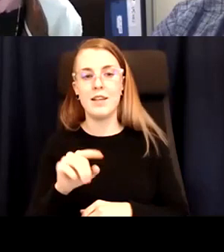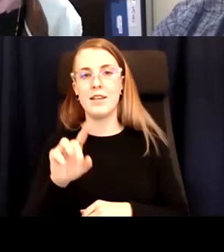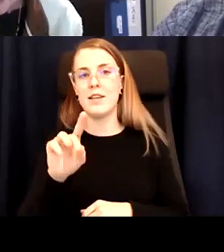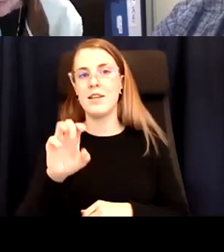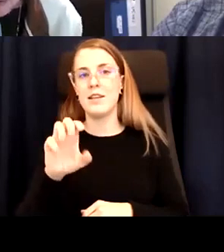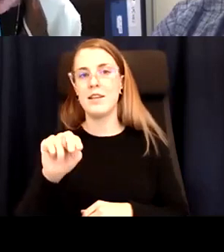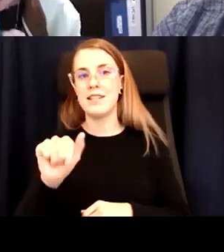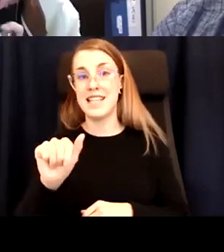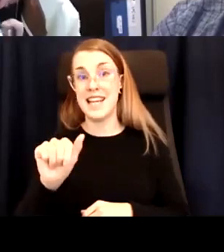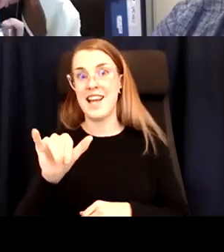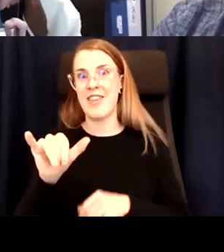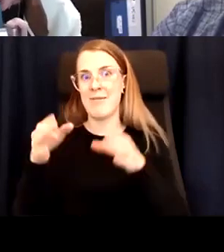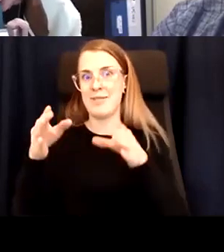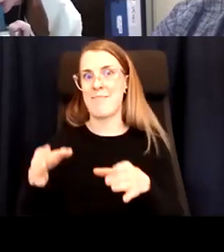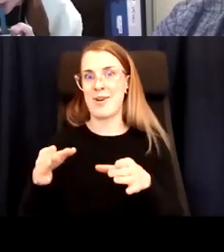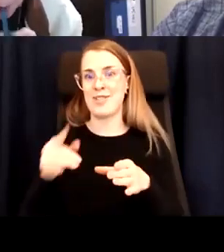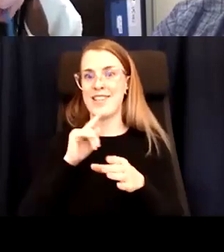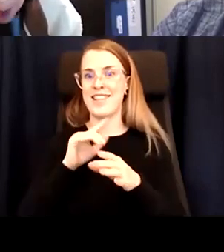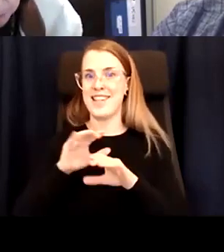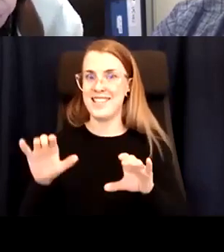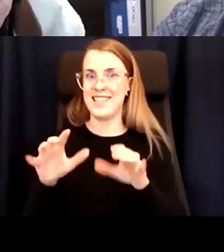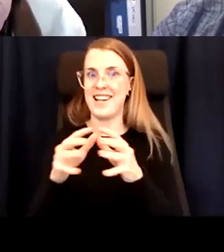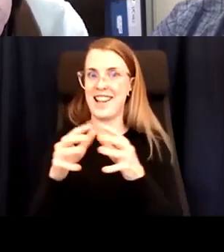of the work to get us down the path to become certified.